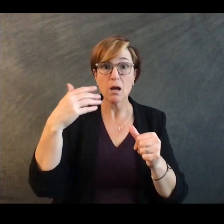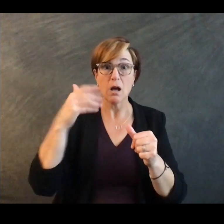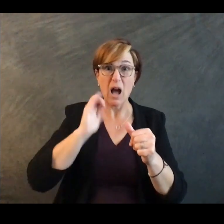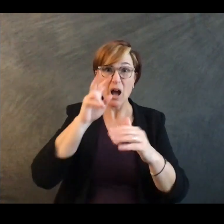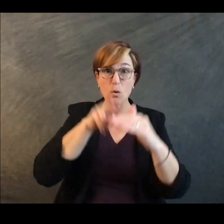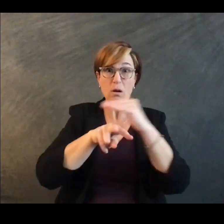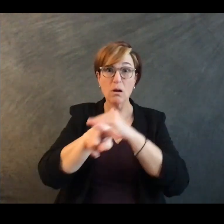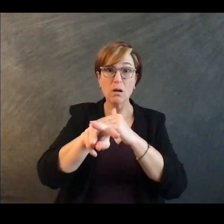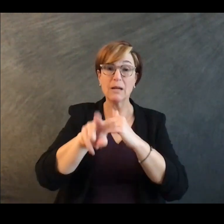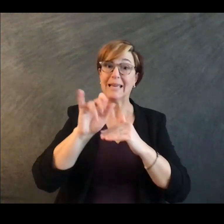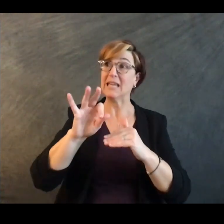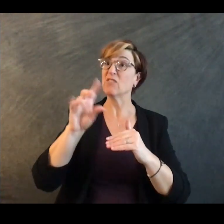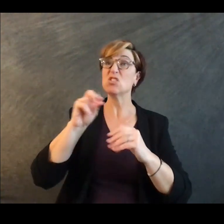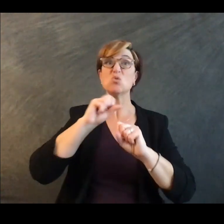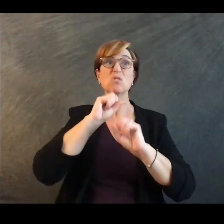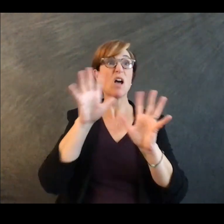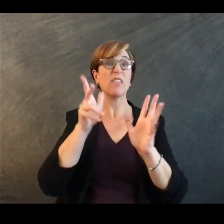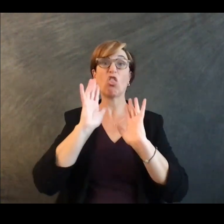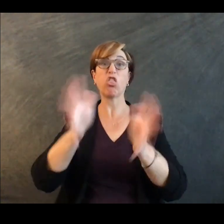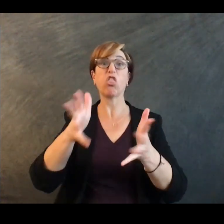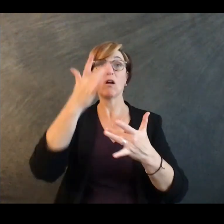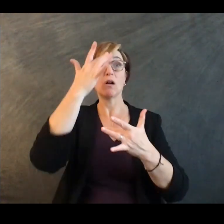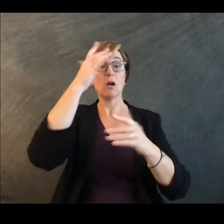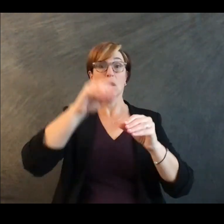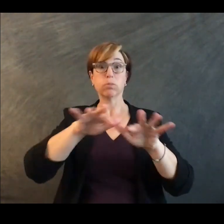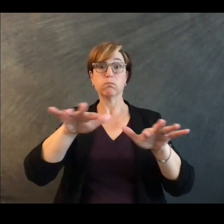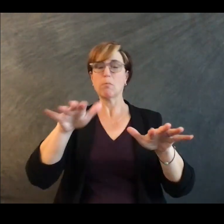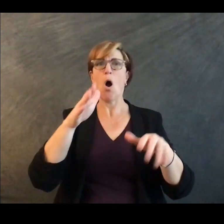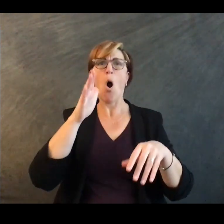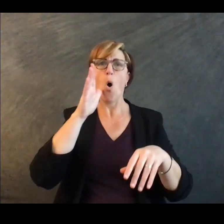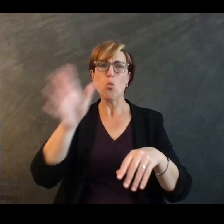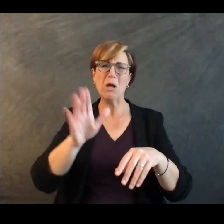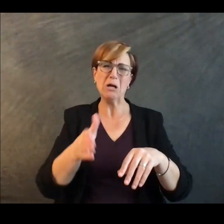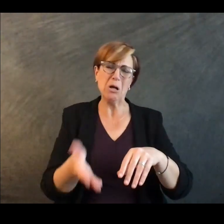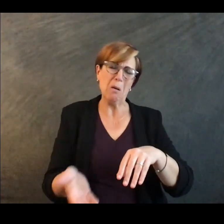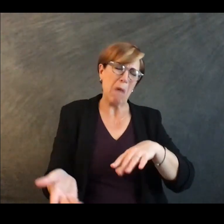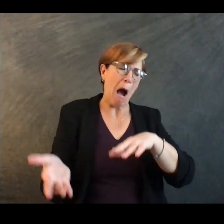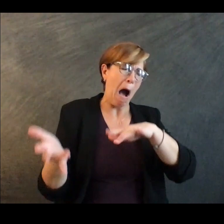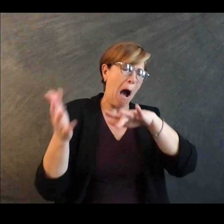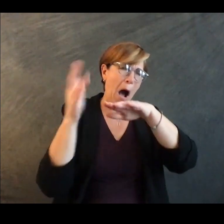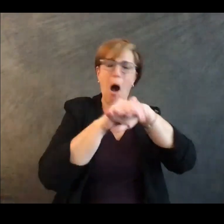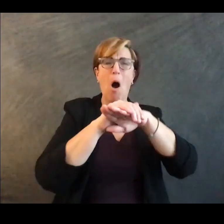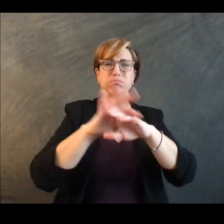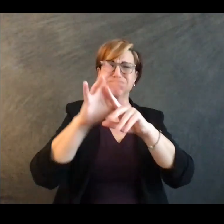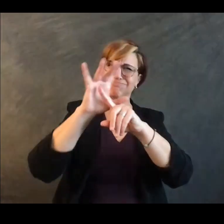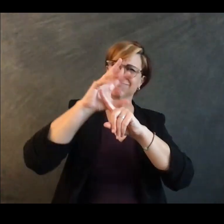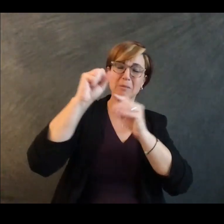it would be disastrous if we we decided to do something which closed it down I